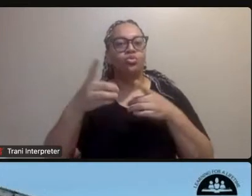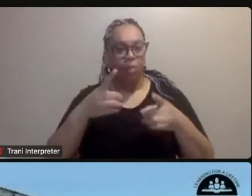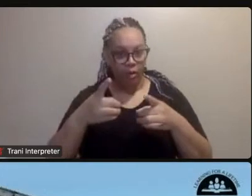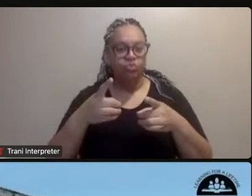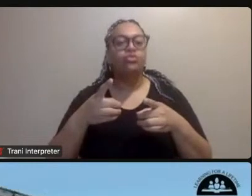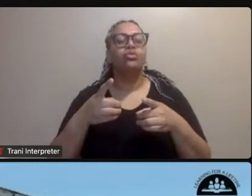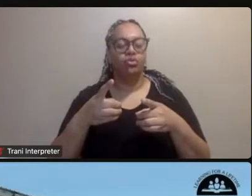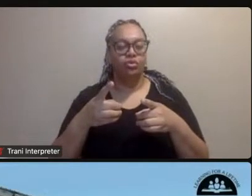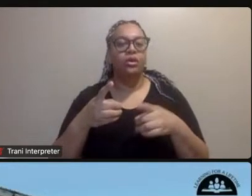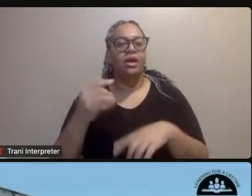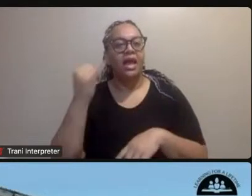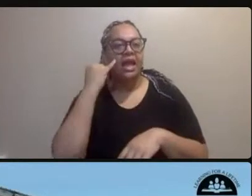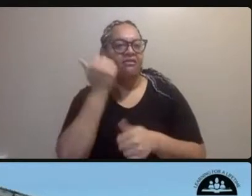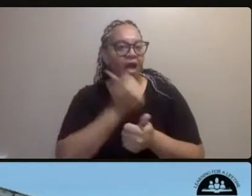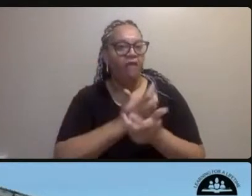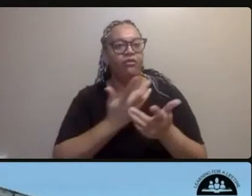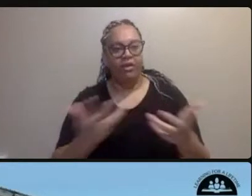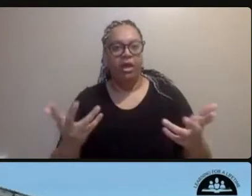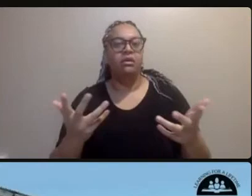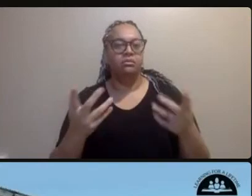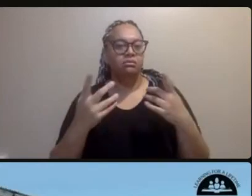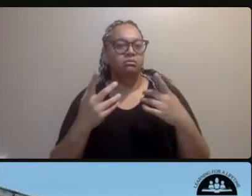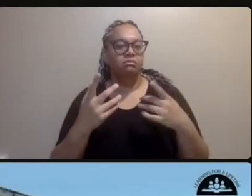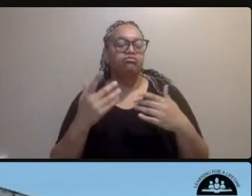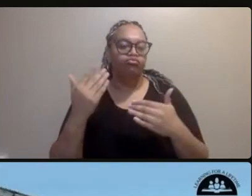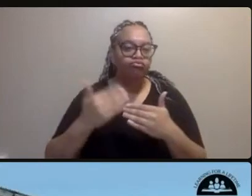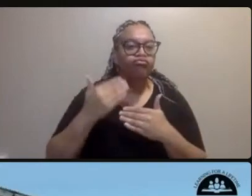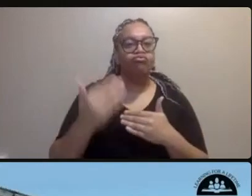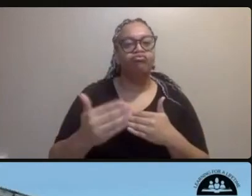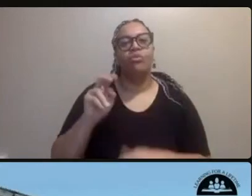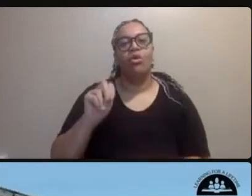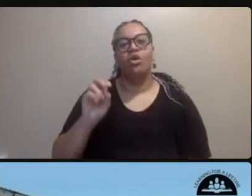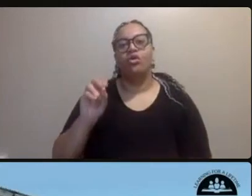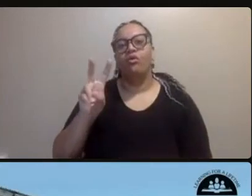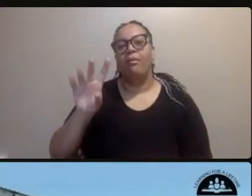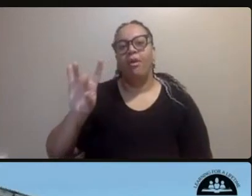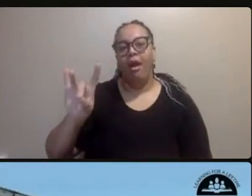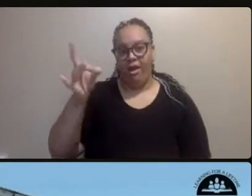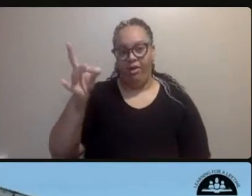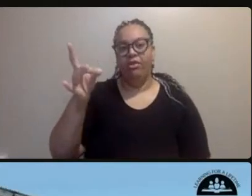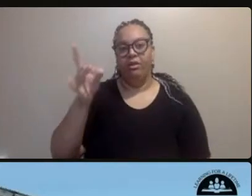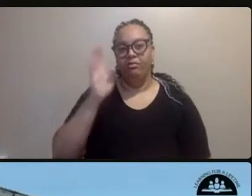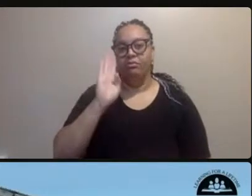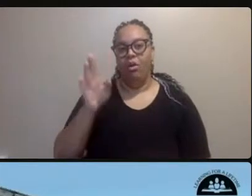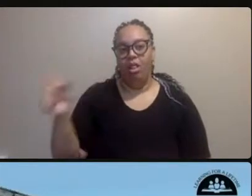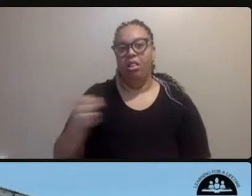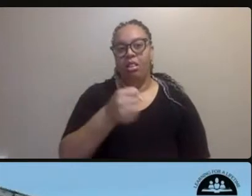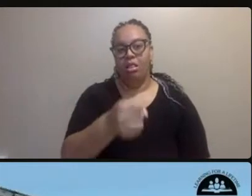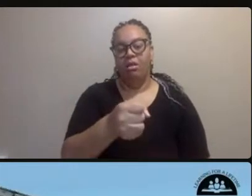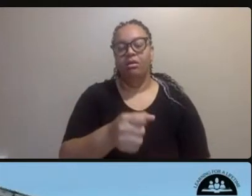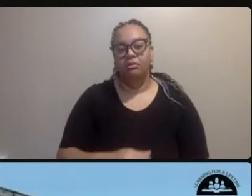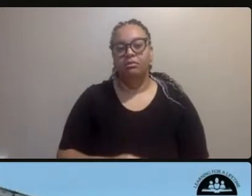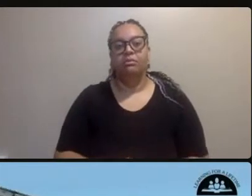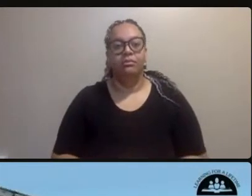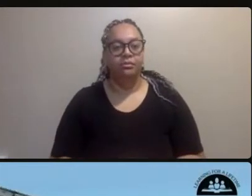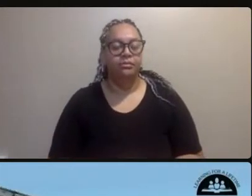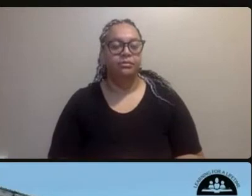VACANCY. AND WE PLAN TO APPOINT THE NEW